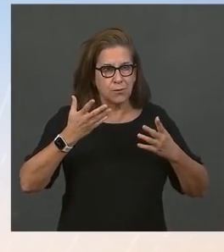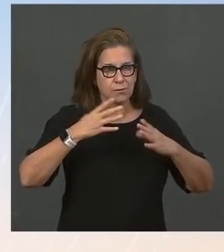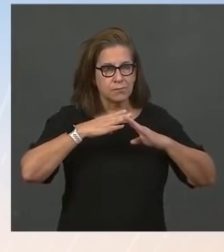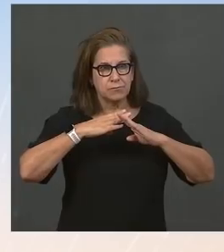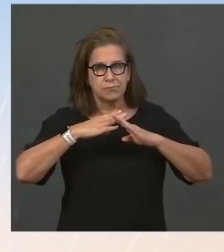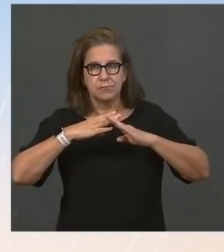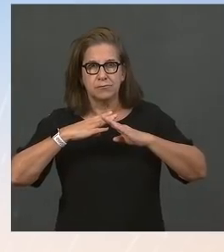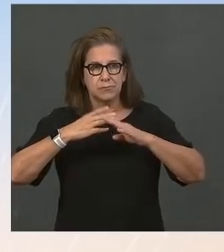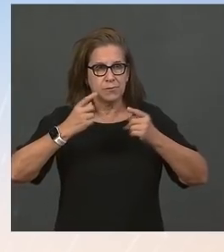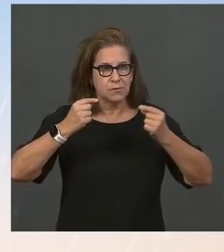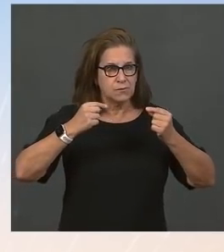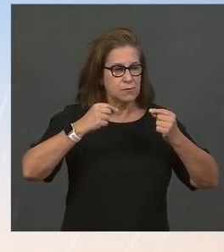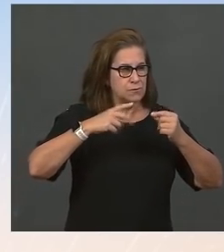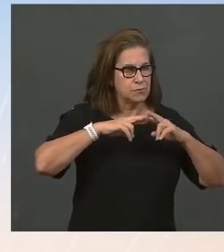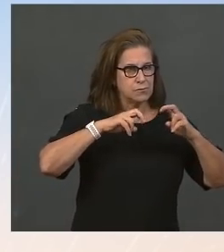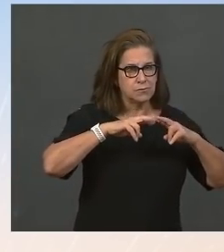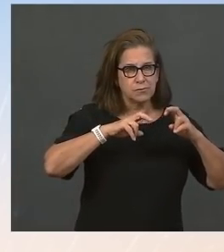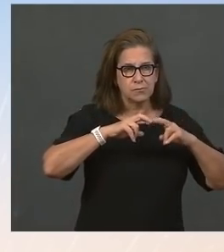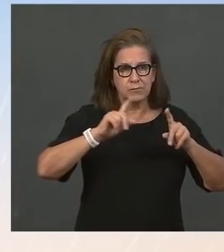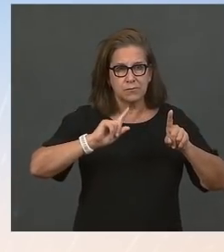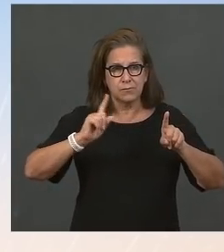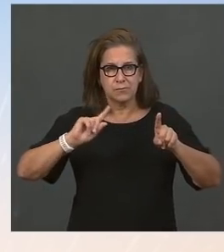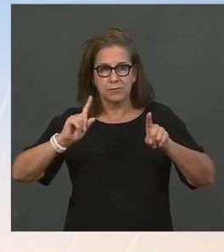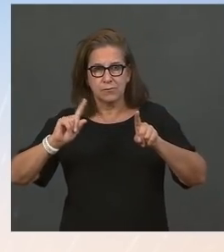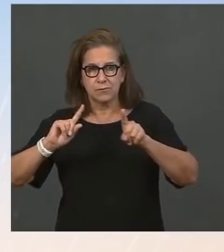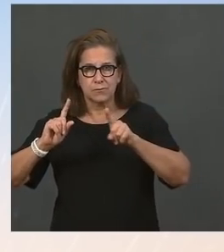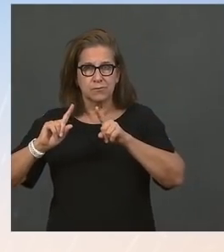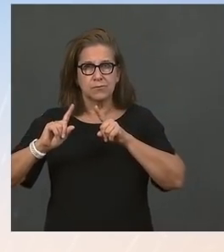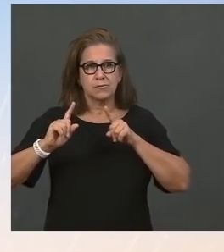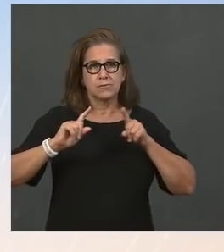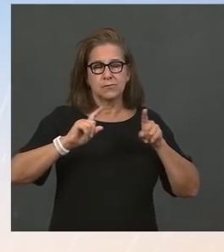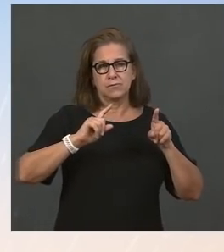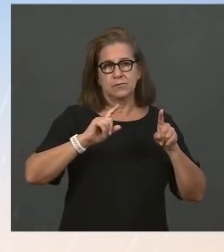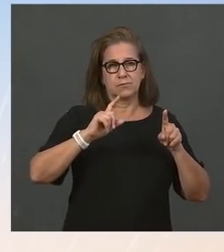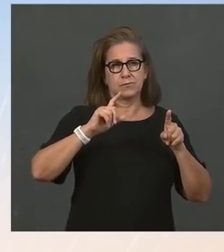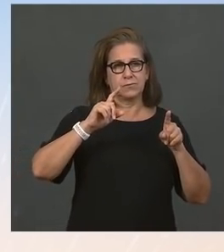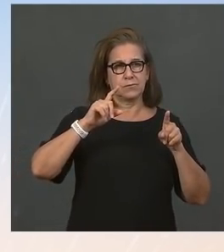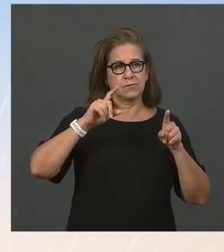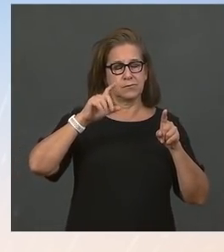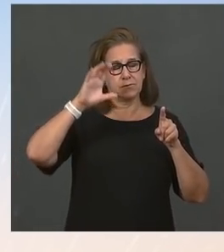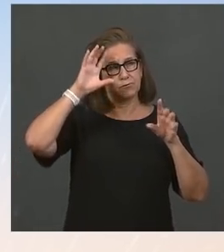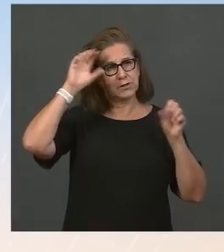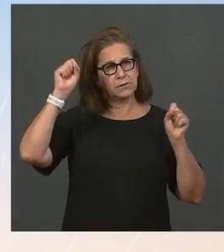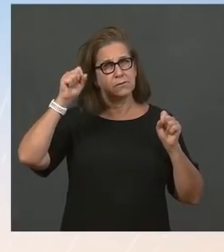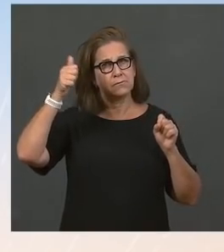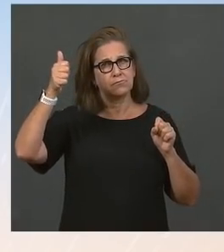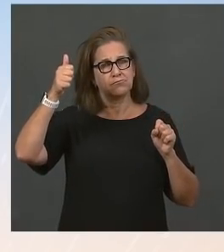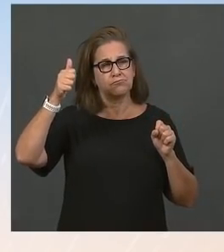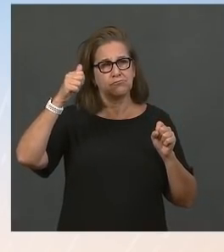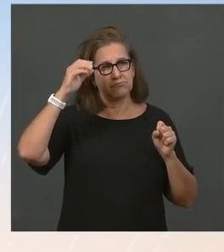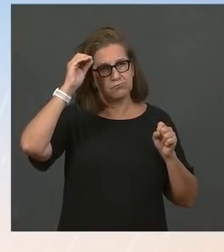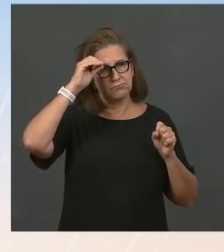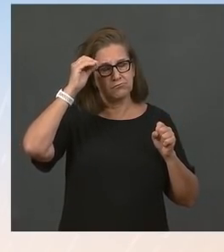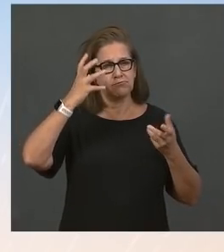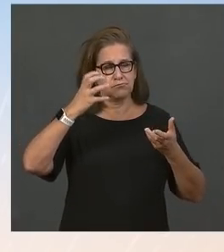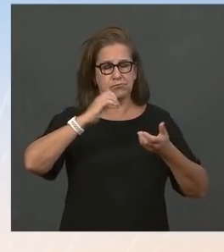and you know that his view is that we should pursue ways to work in a bipartisan manner; that we should pursue paths forward